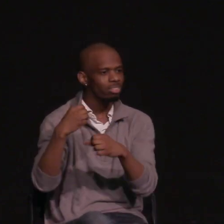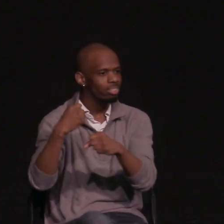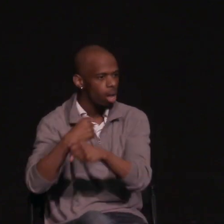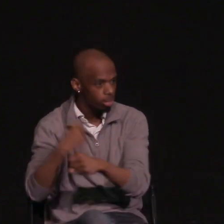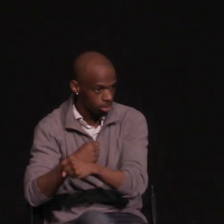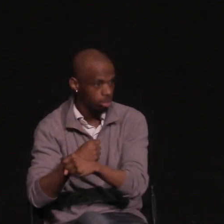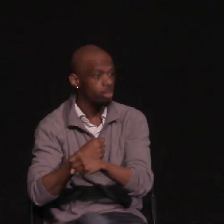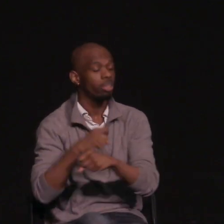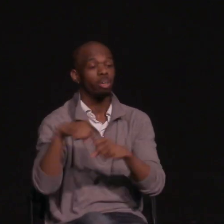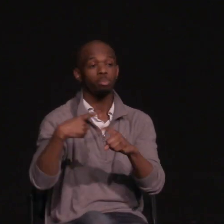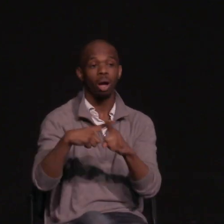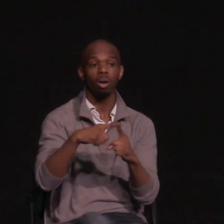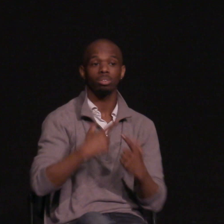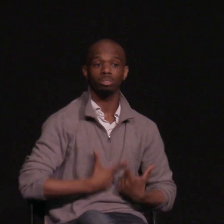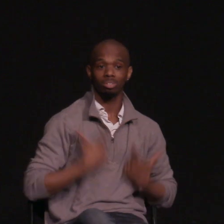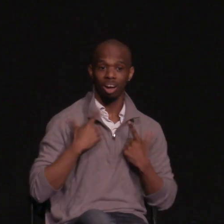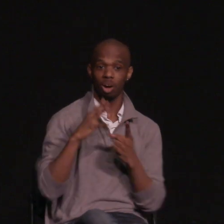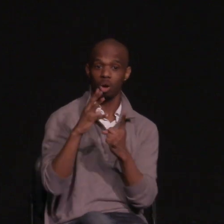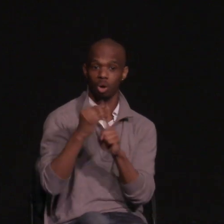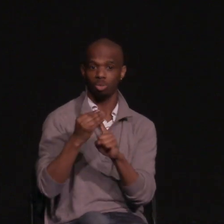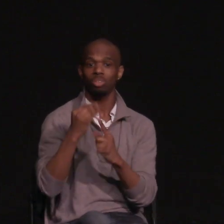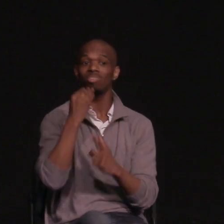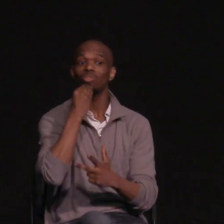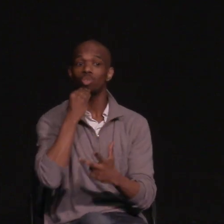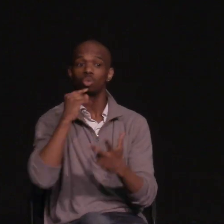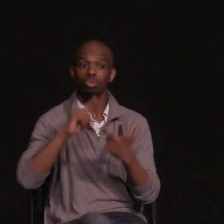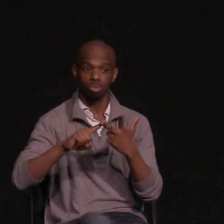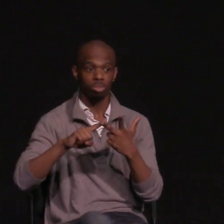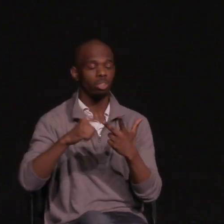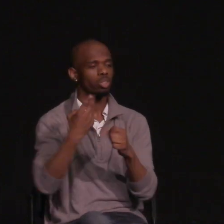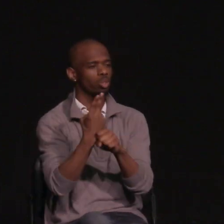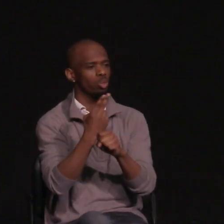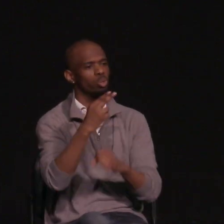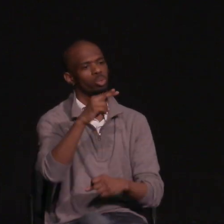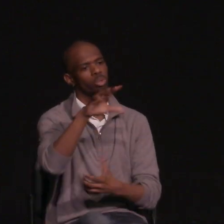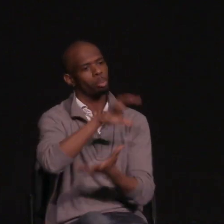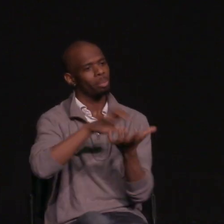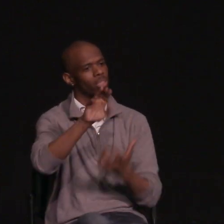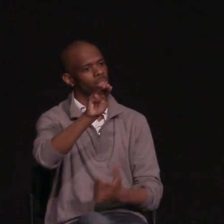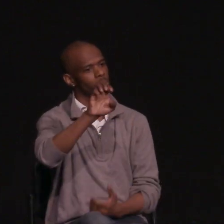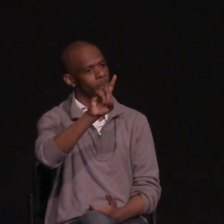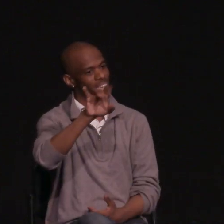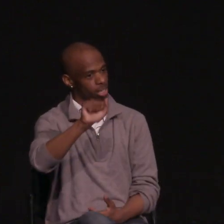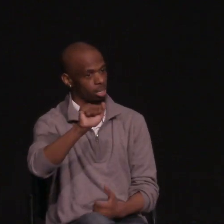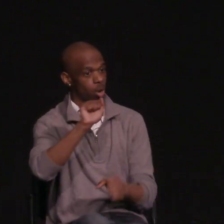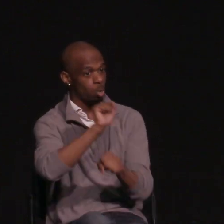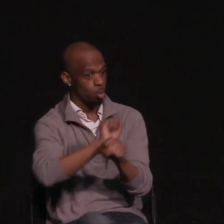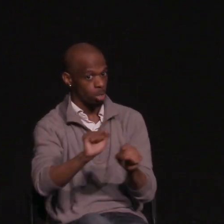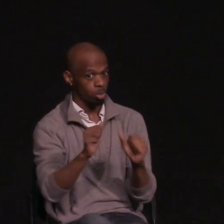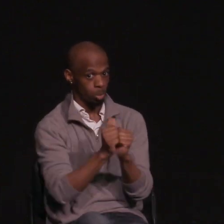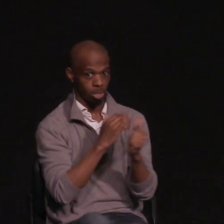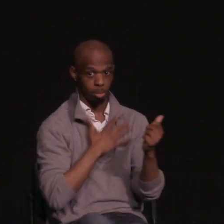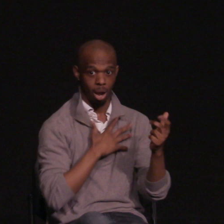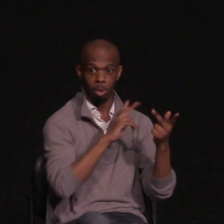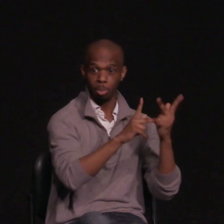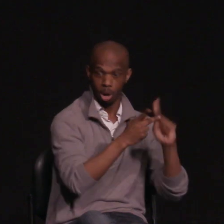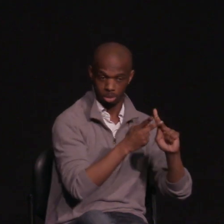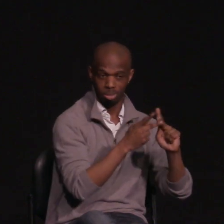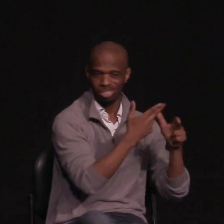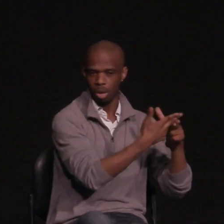series of research-based mixed media works in collaboration with my partner on this project, Robert Trujillo.